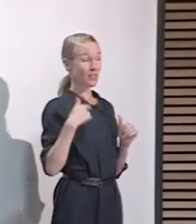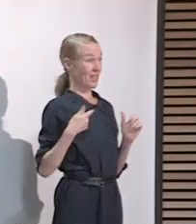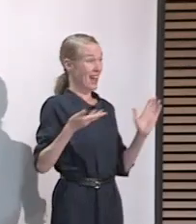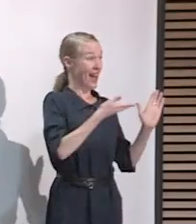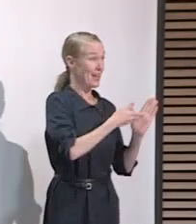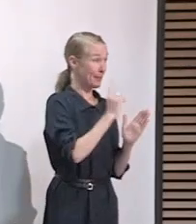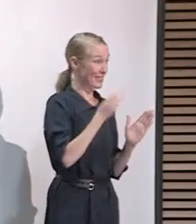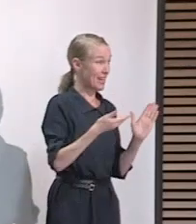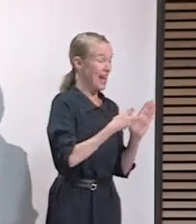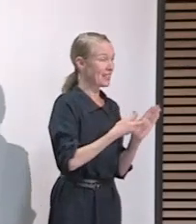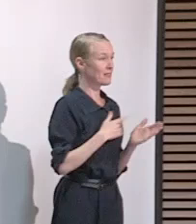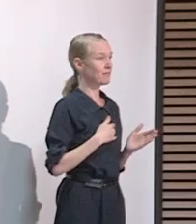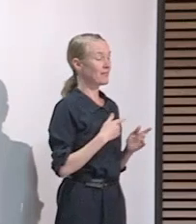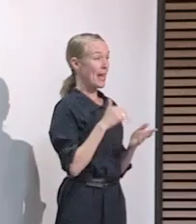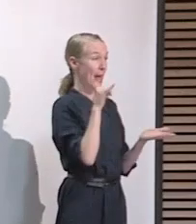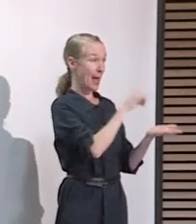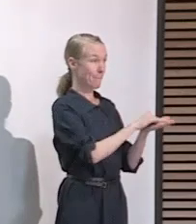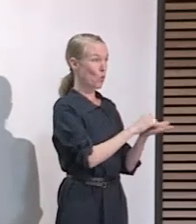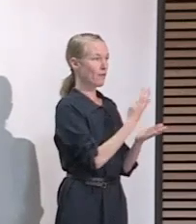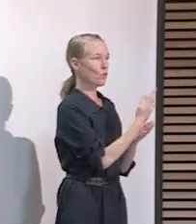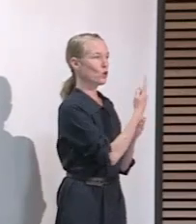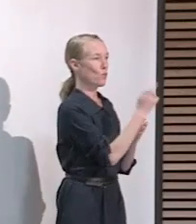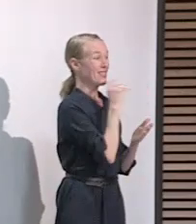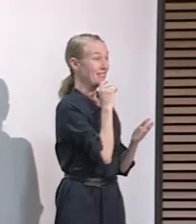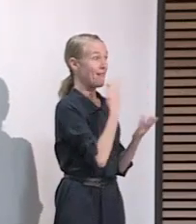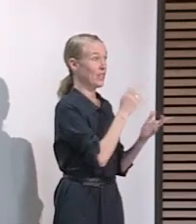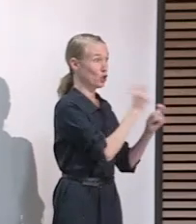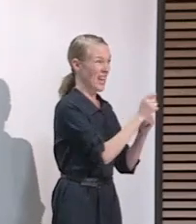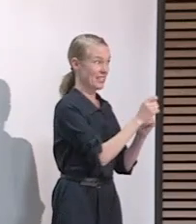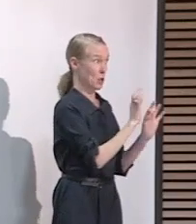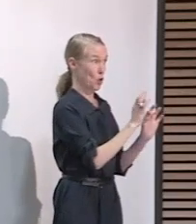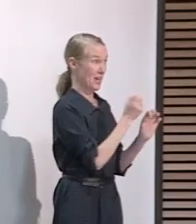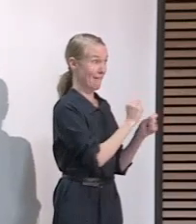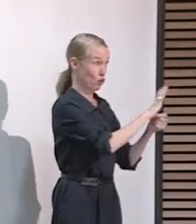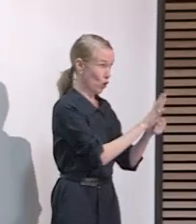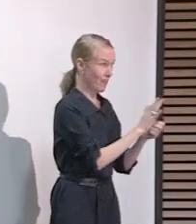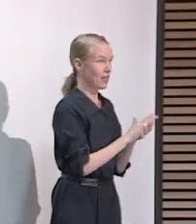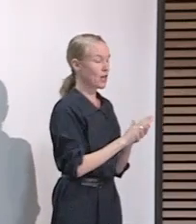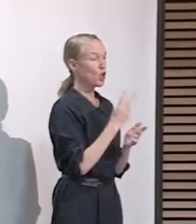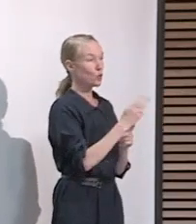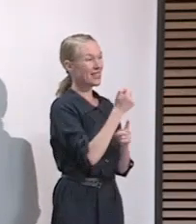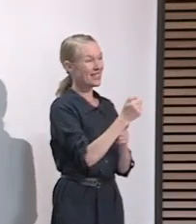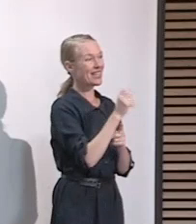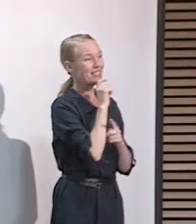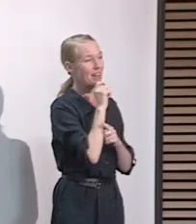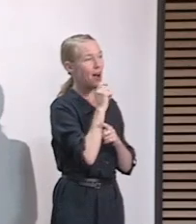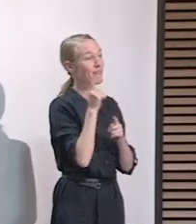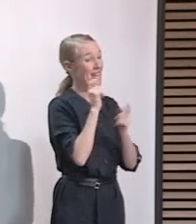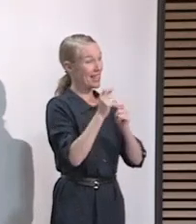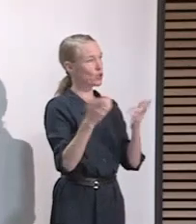staff. The most recent numbers that I have are all 41 staff at the airport